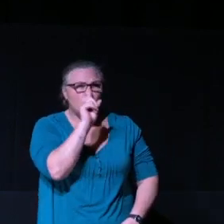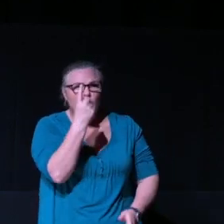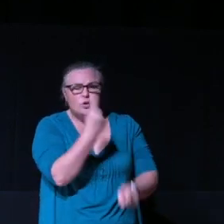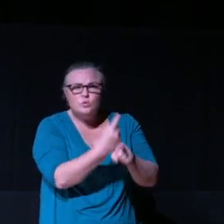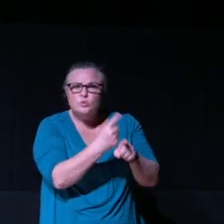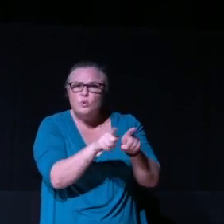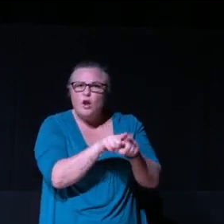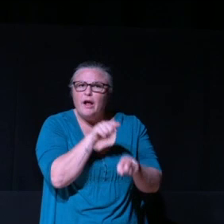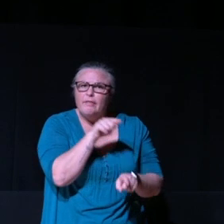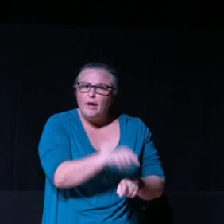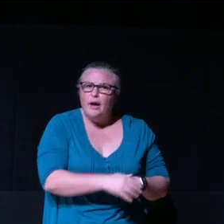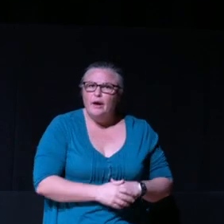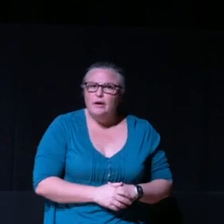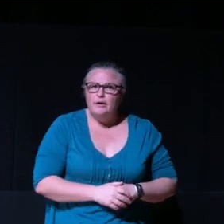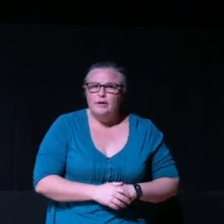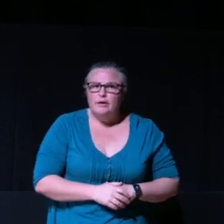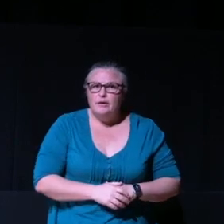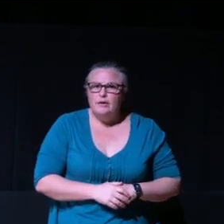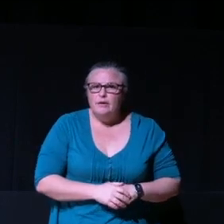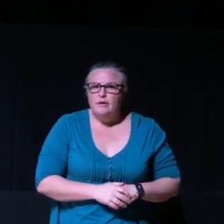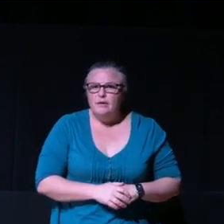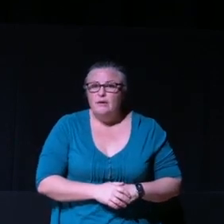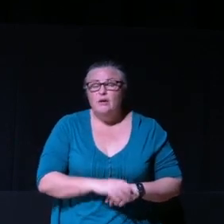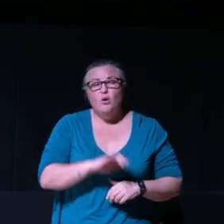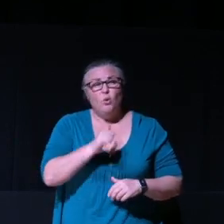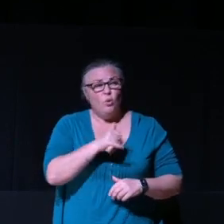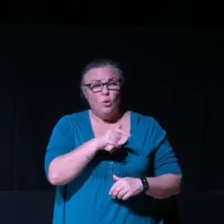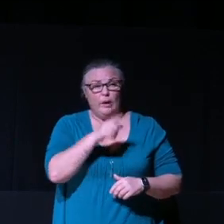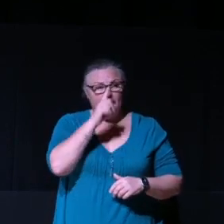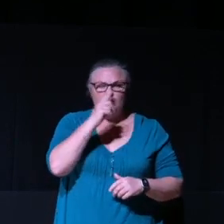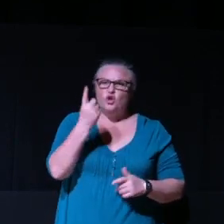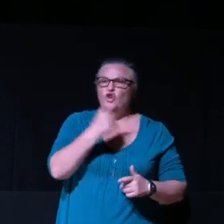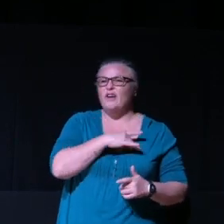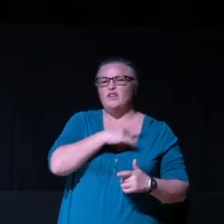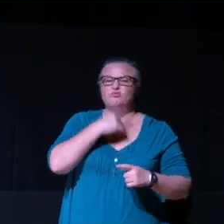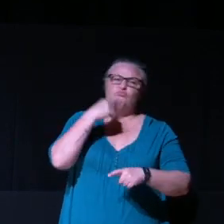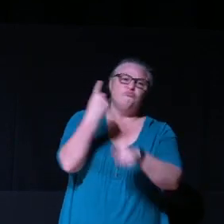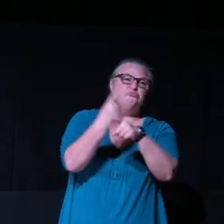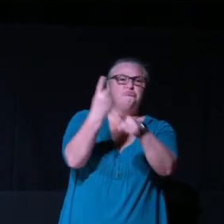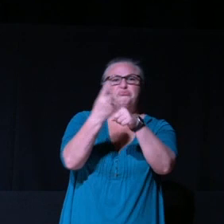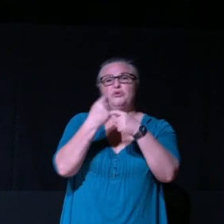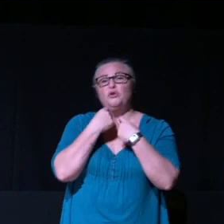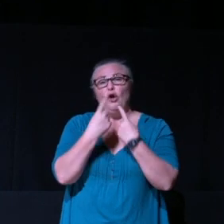you know attempting to make people who've said offensive things accountable. But I think what you've saying is